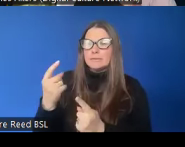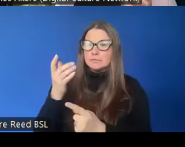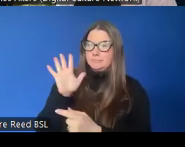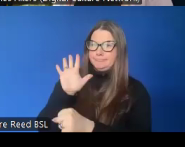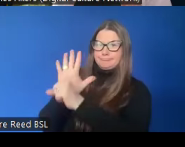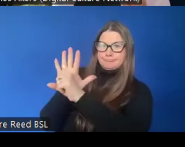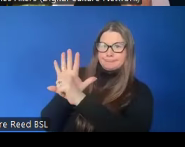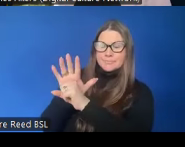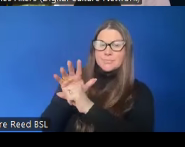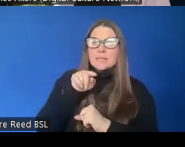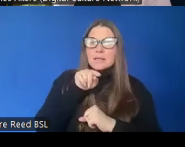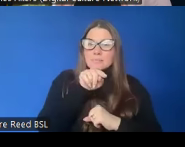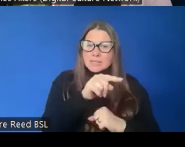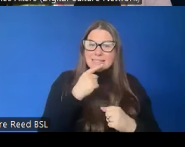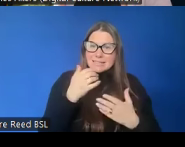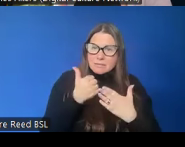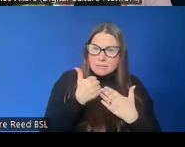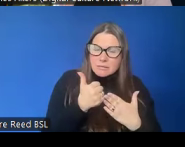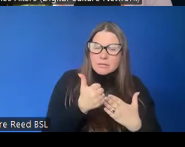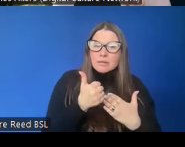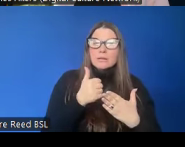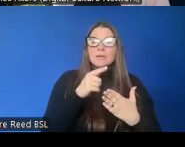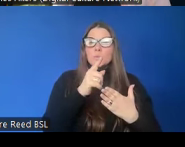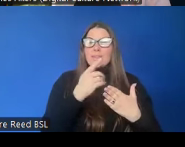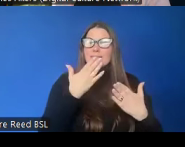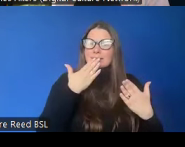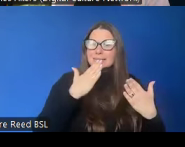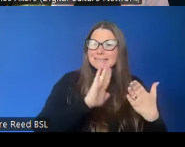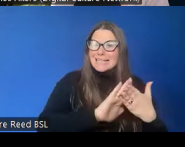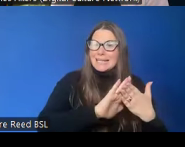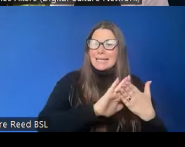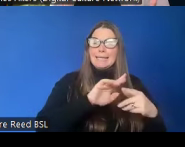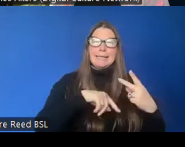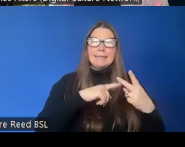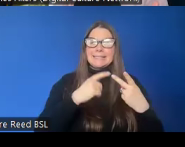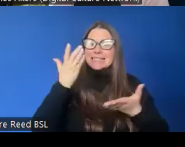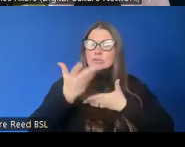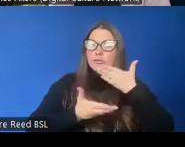It's helping the tagging and the descriptions that they have within the system as well.